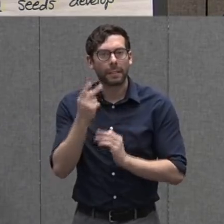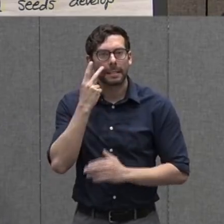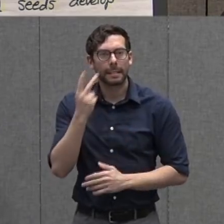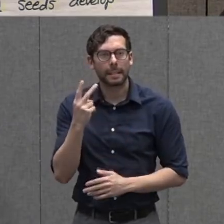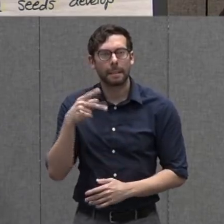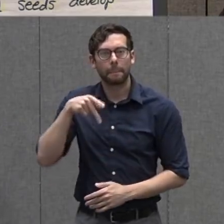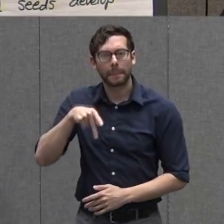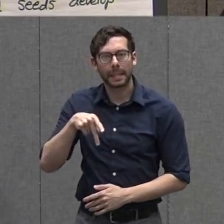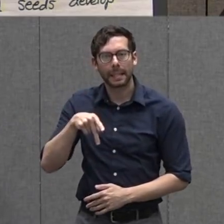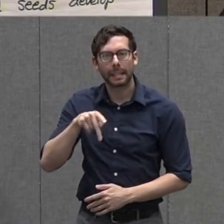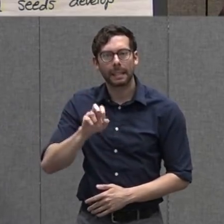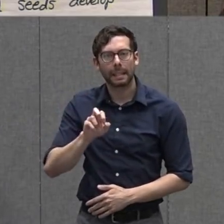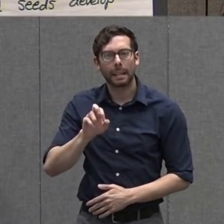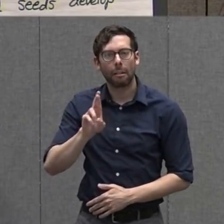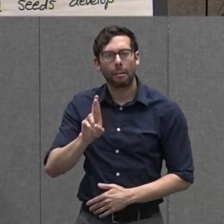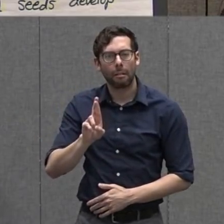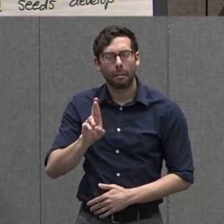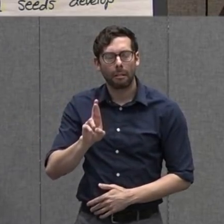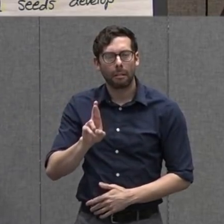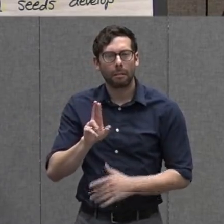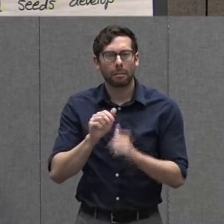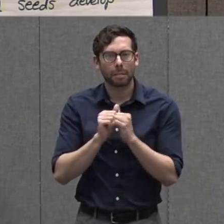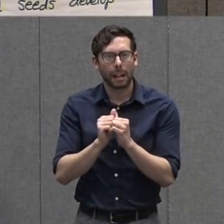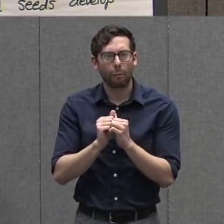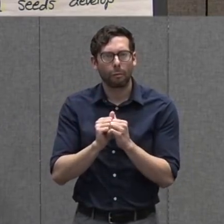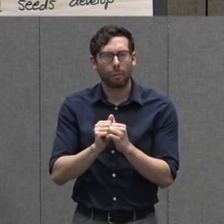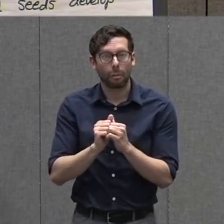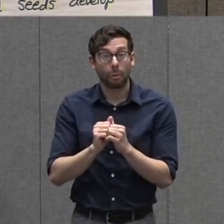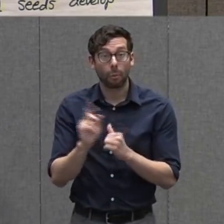and we often see them, that's right, in the middle.